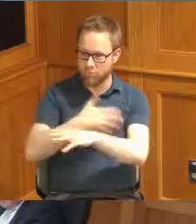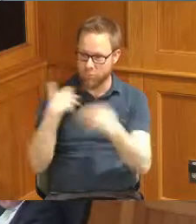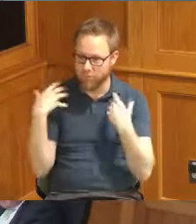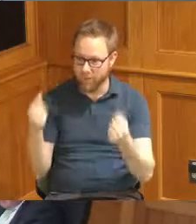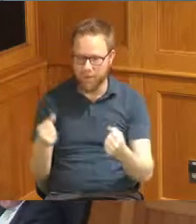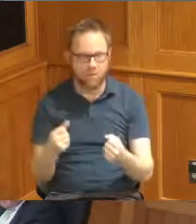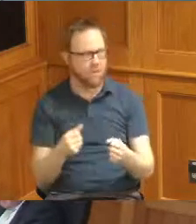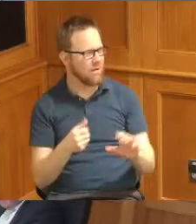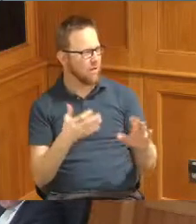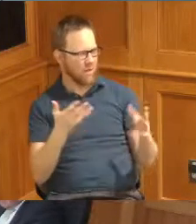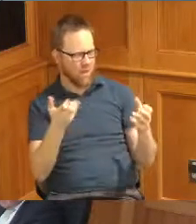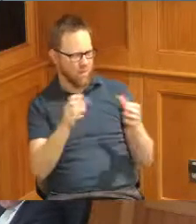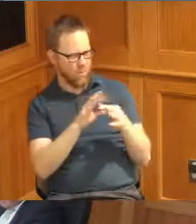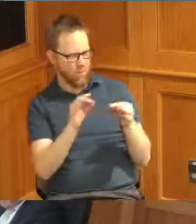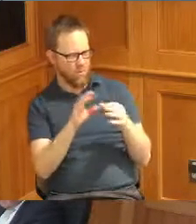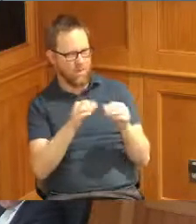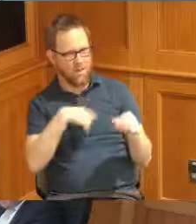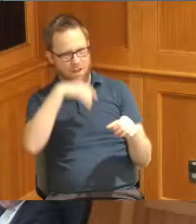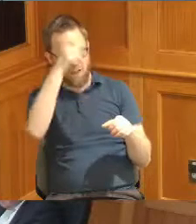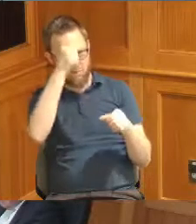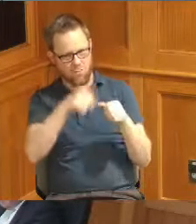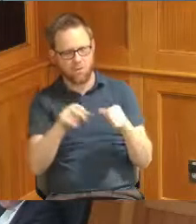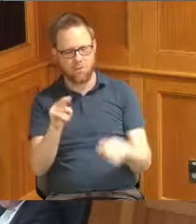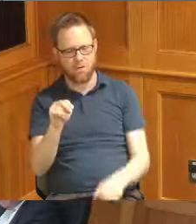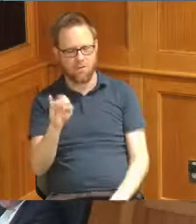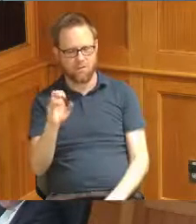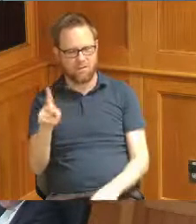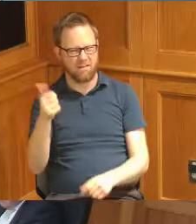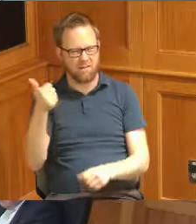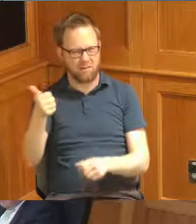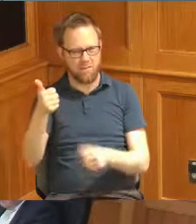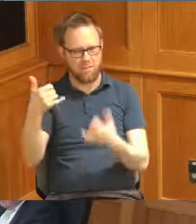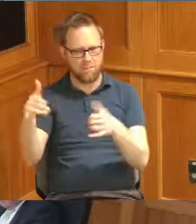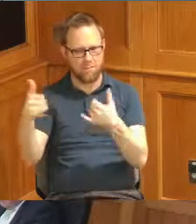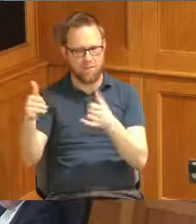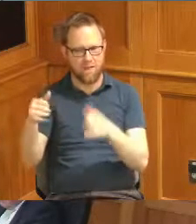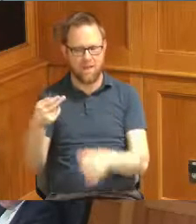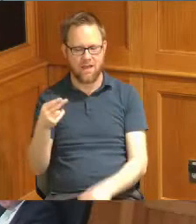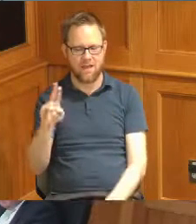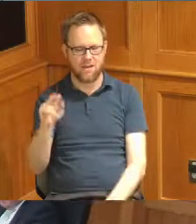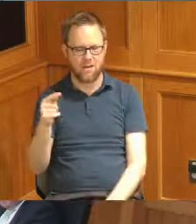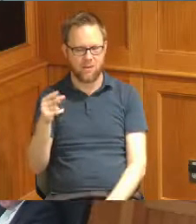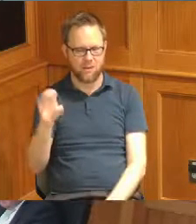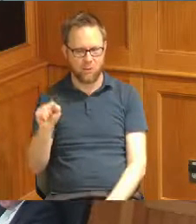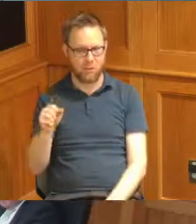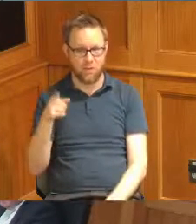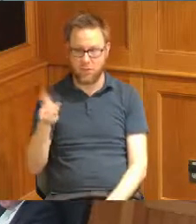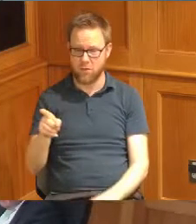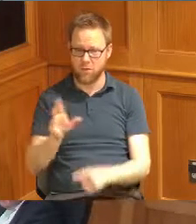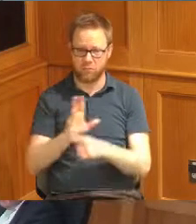I just like the comment I remember Nick playing over at Hughes and he was a baller for sure he's